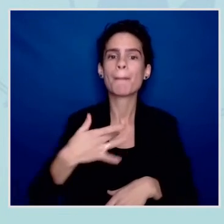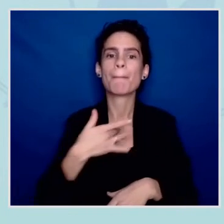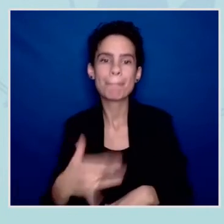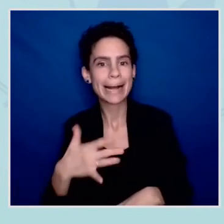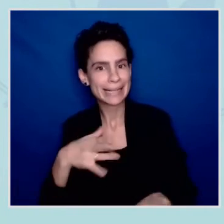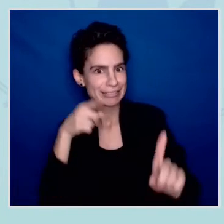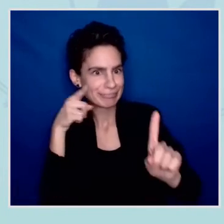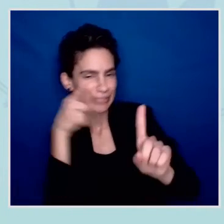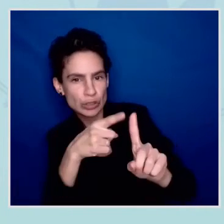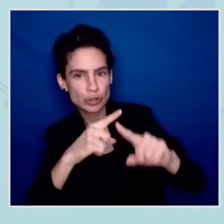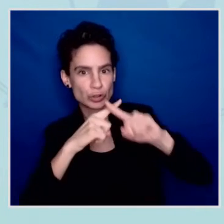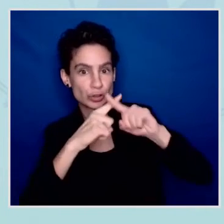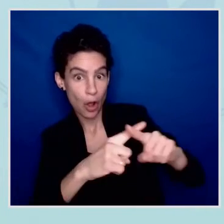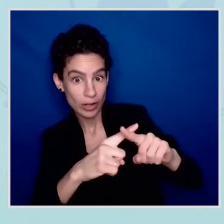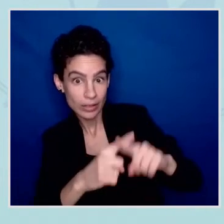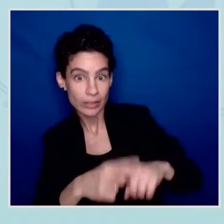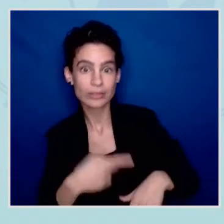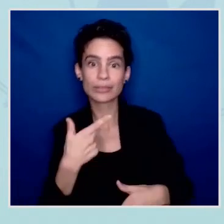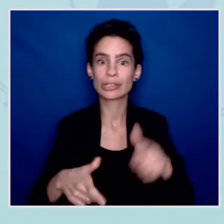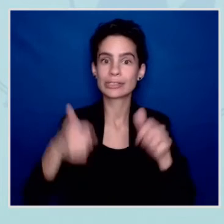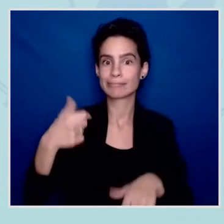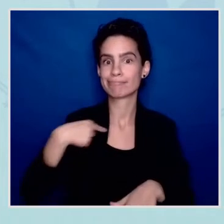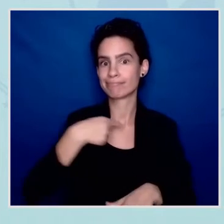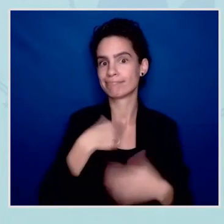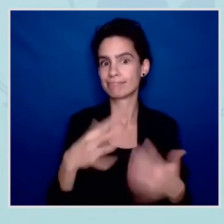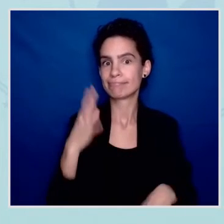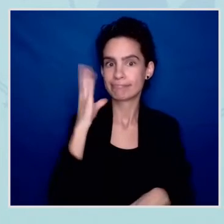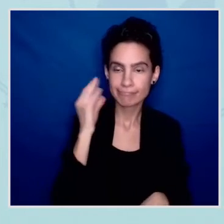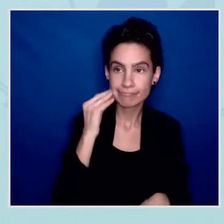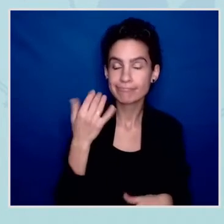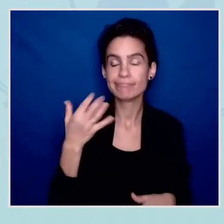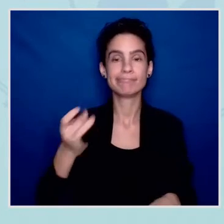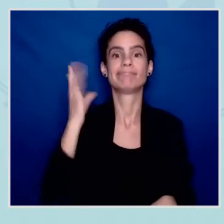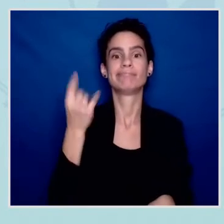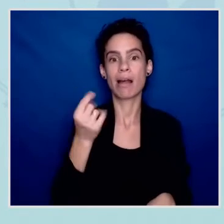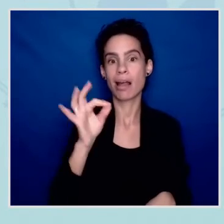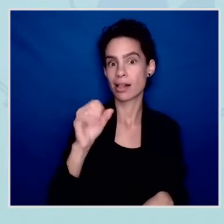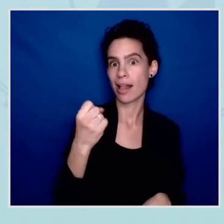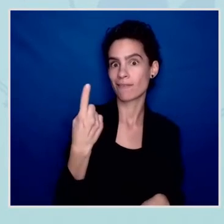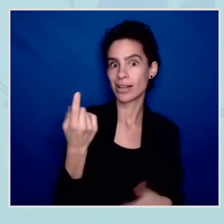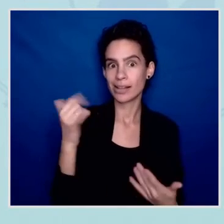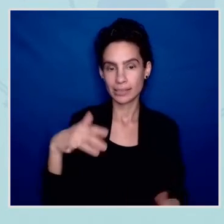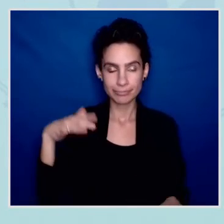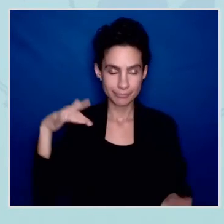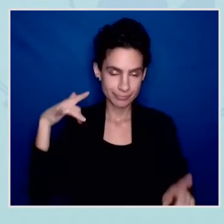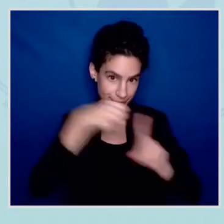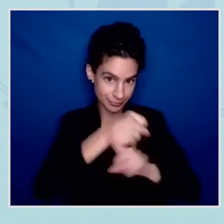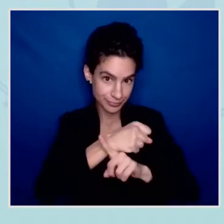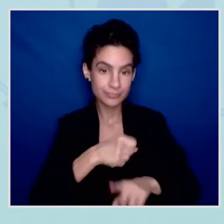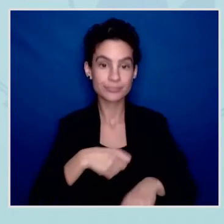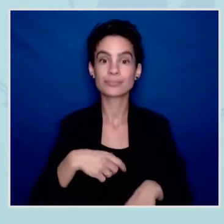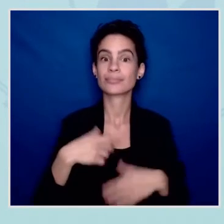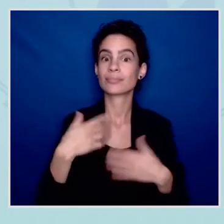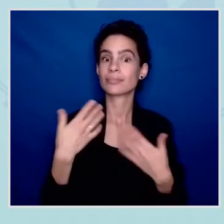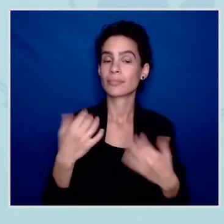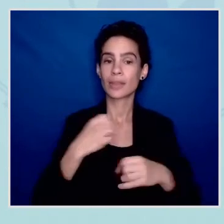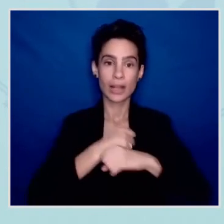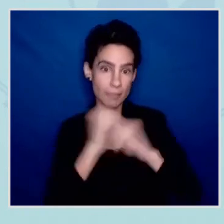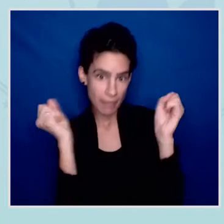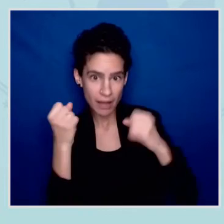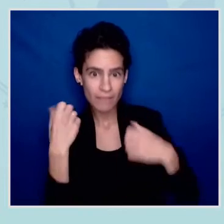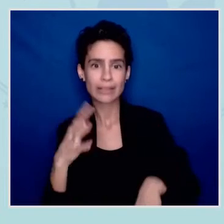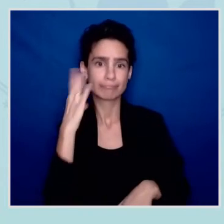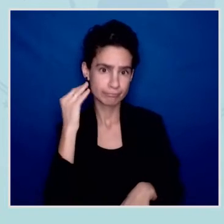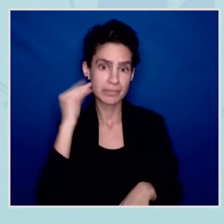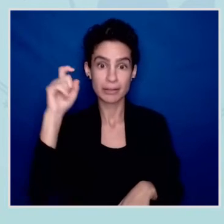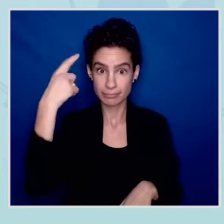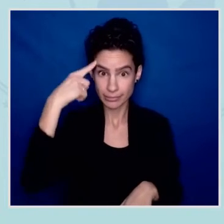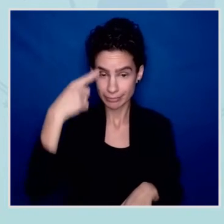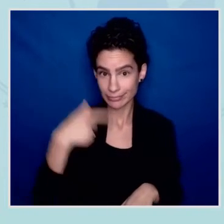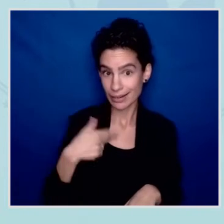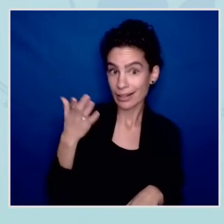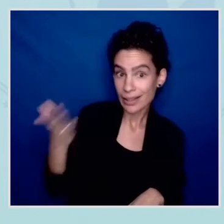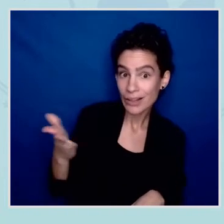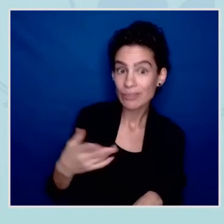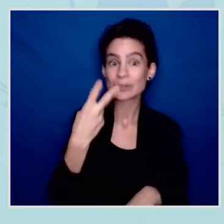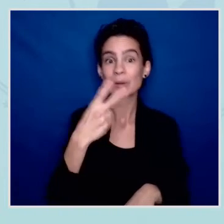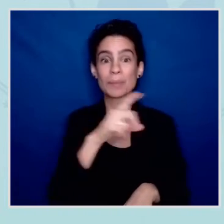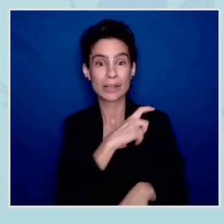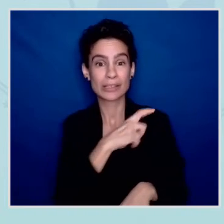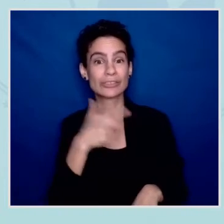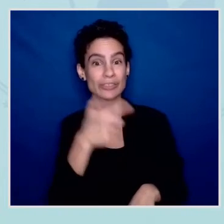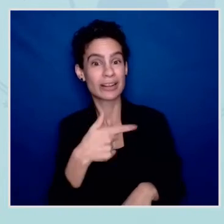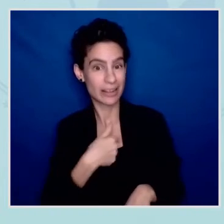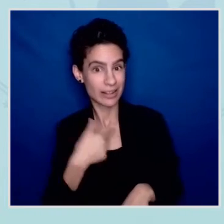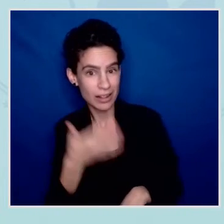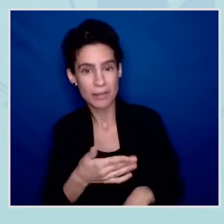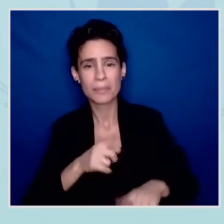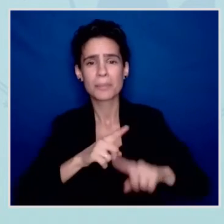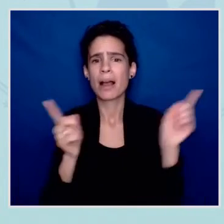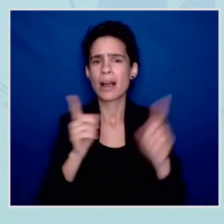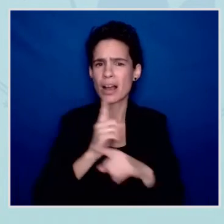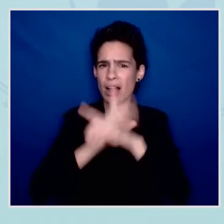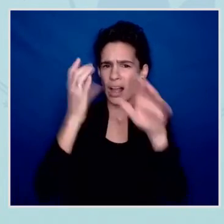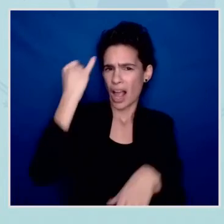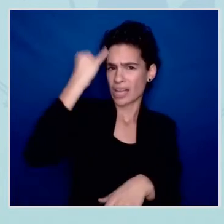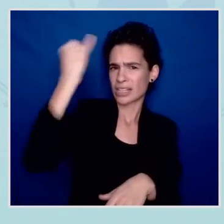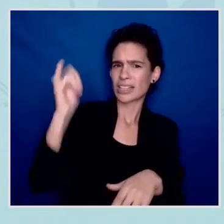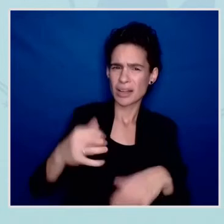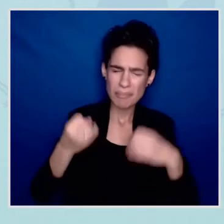INDIVIDUAL TERRORIST ATTACKS BY